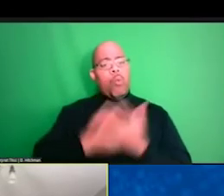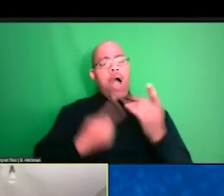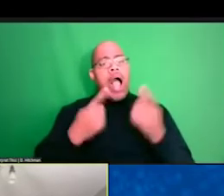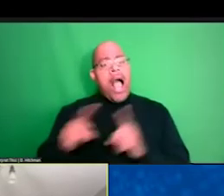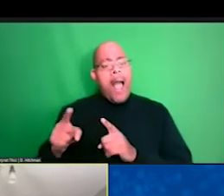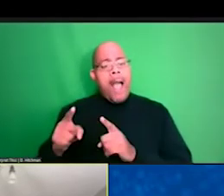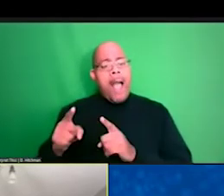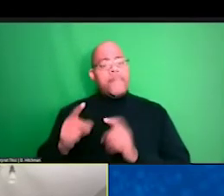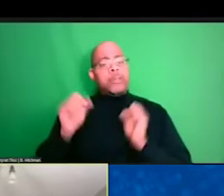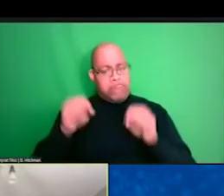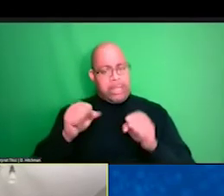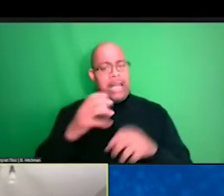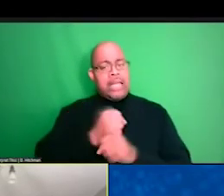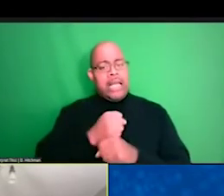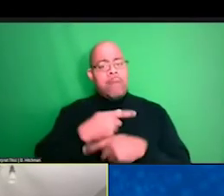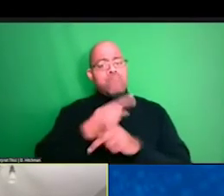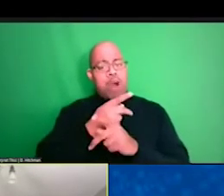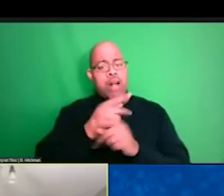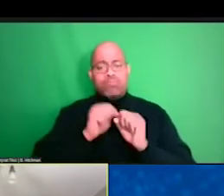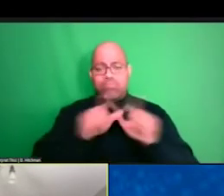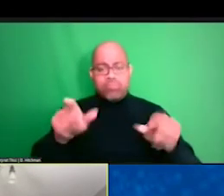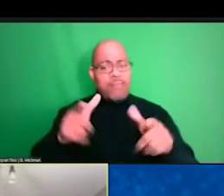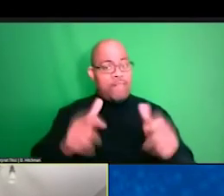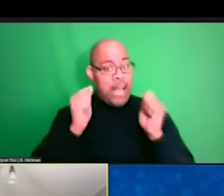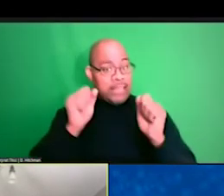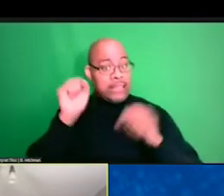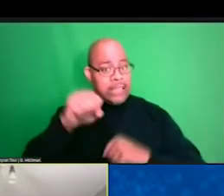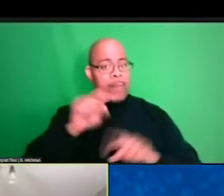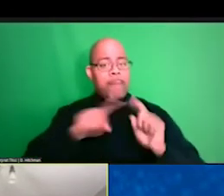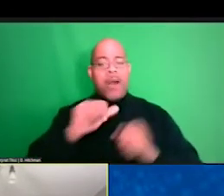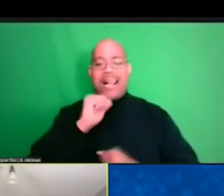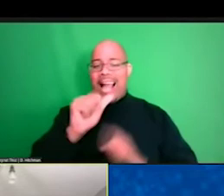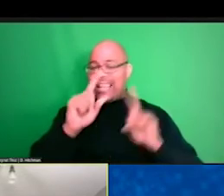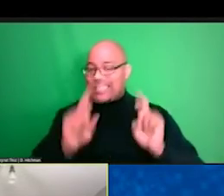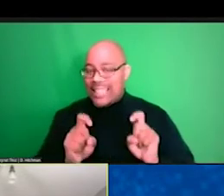you can get a product out quickly but then you're not testing, for example, you're not